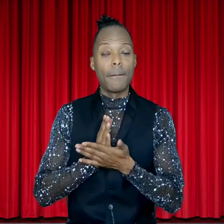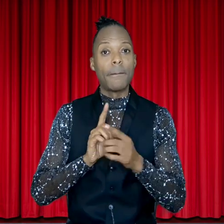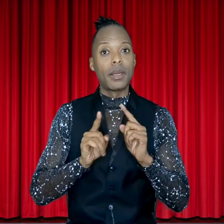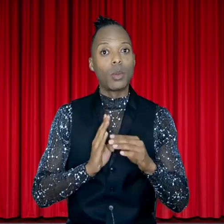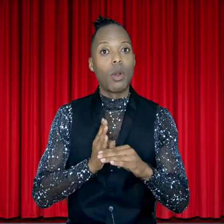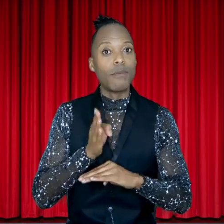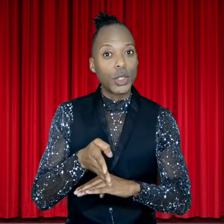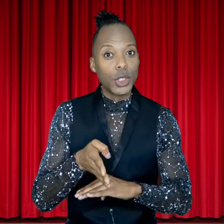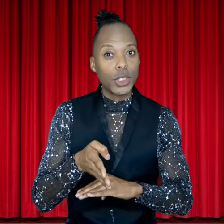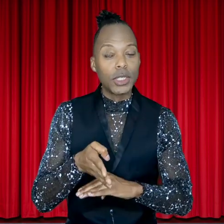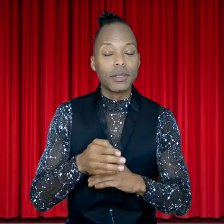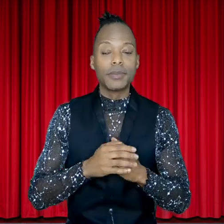when you have a job,